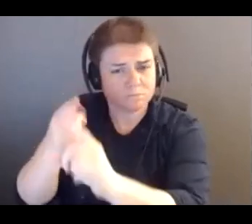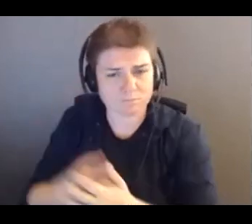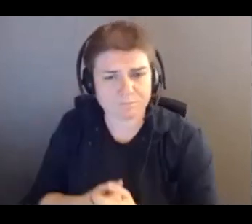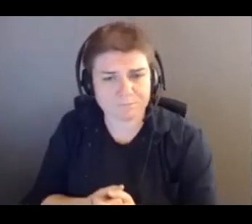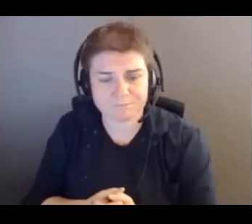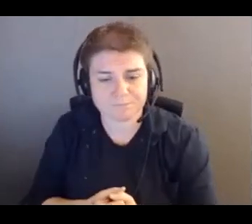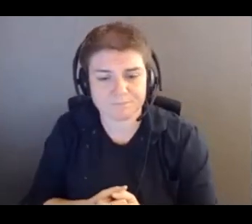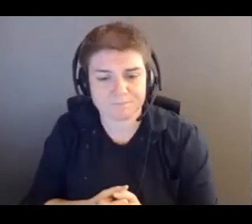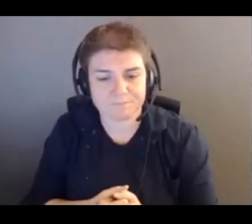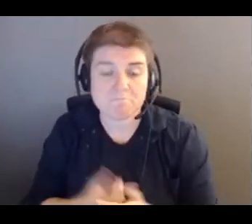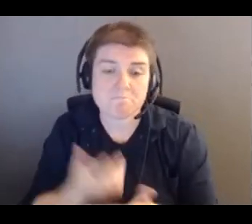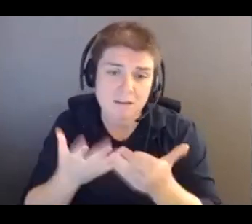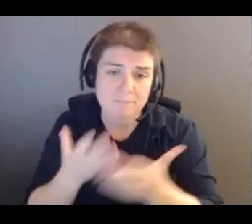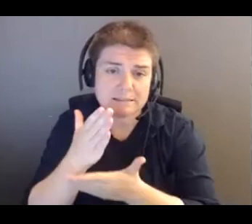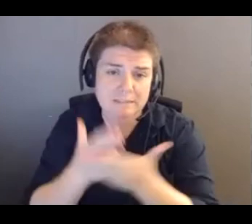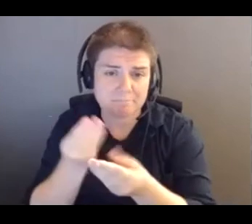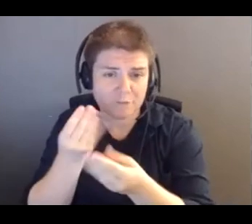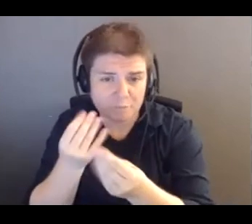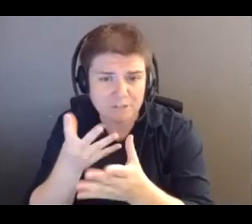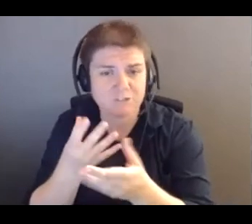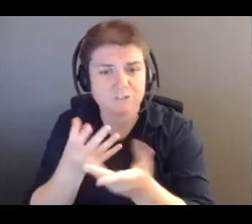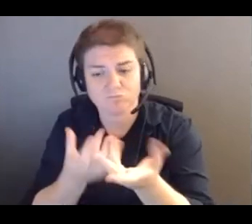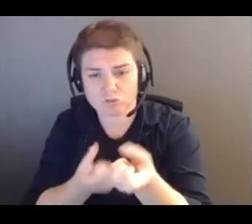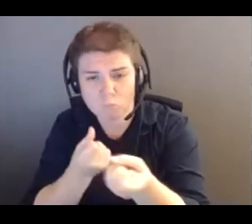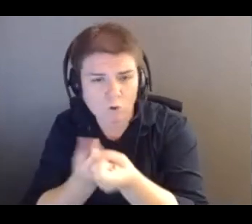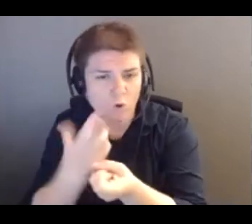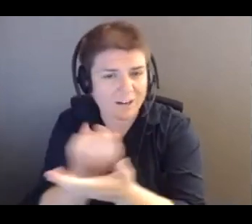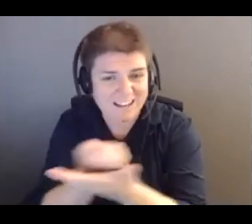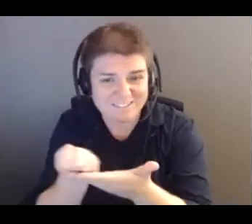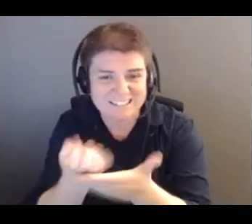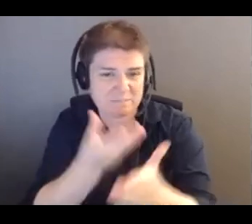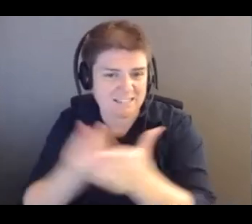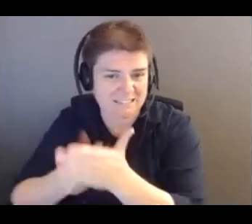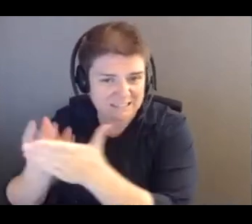There may be some information, support or evidence missing that would have created more